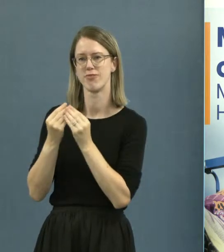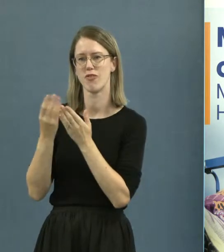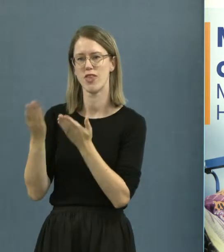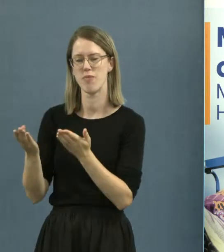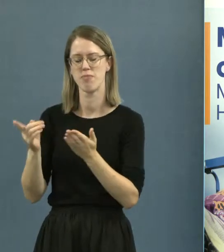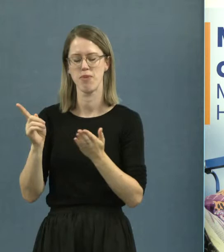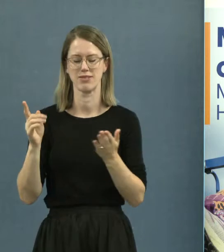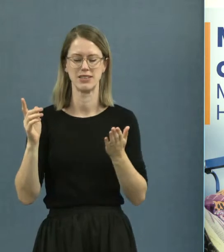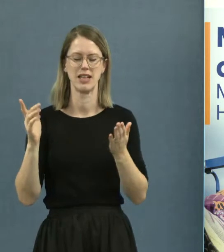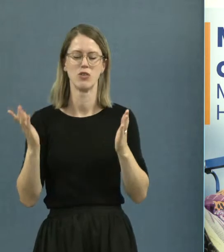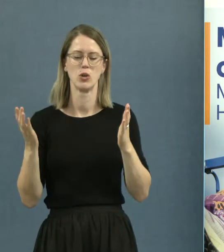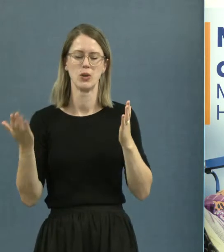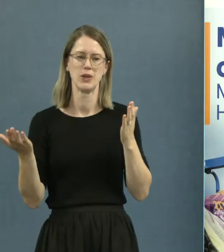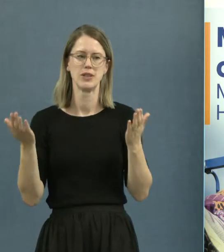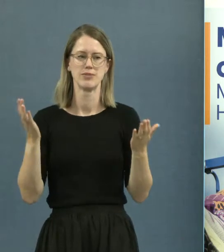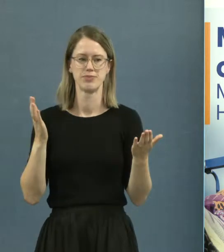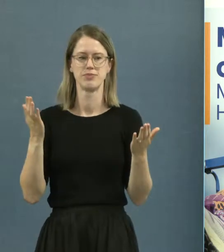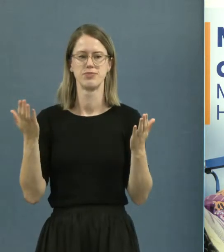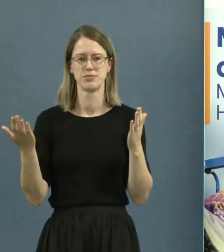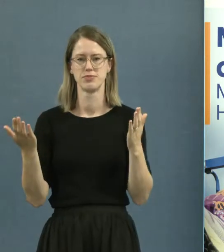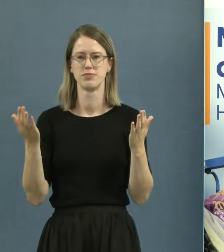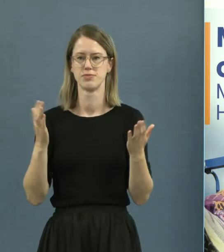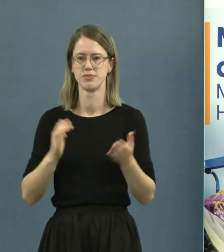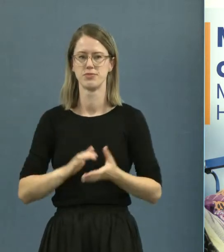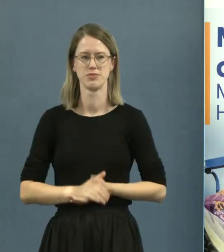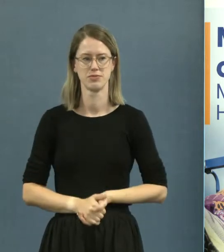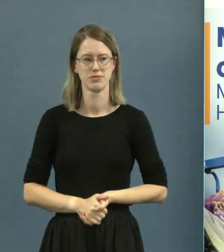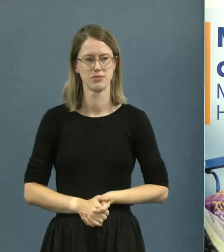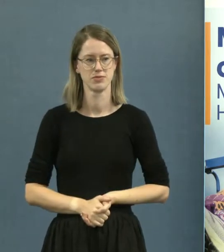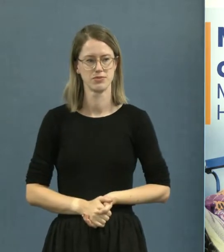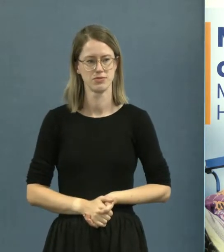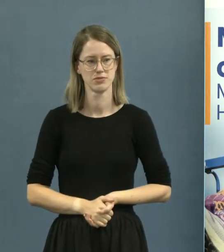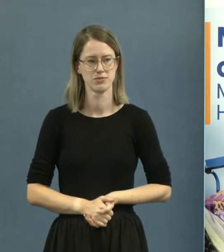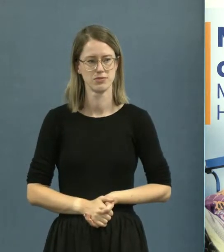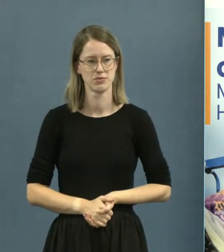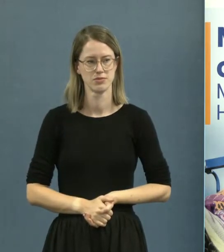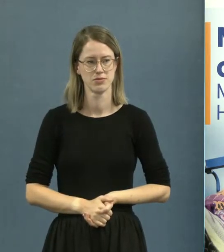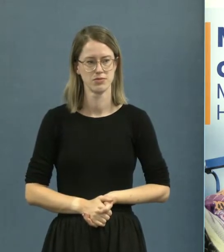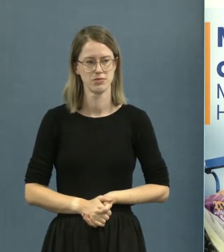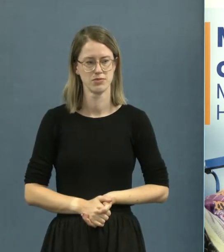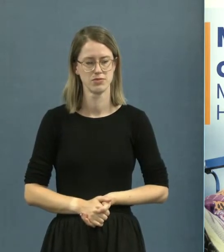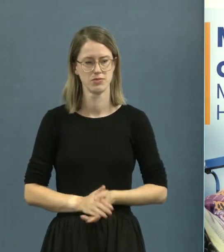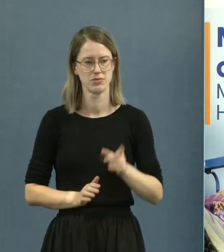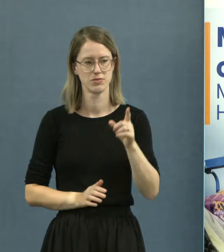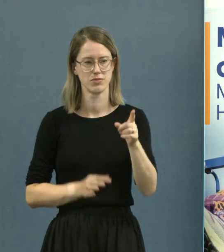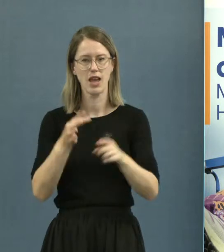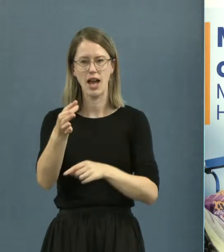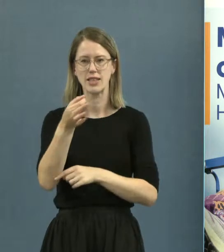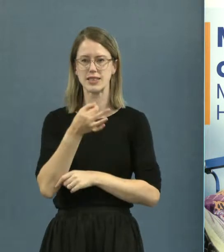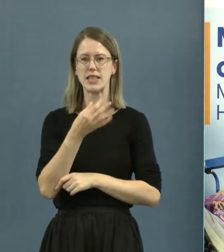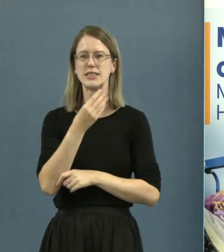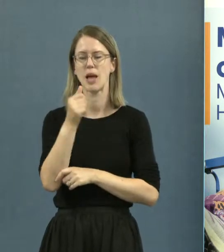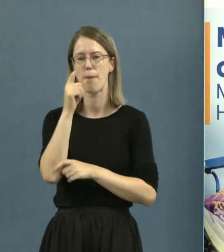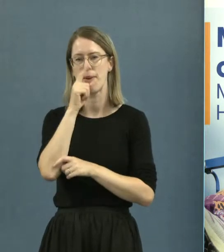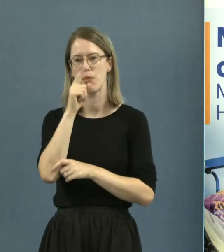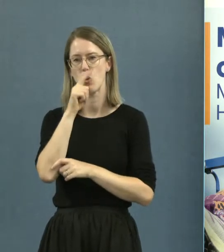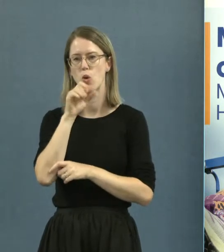and meaning to them. But it is a constant balancing act. Just a question on deferred or postponed hospital care as a